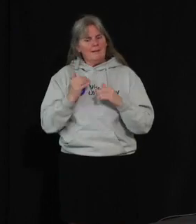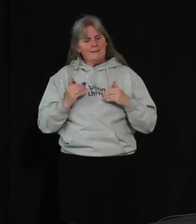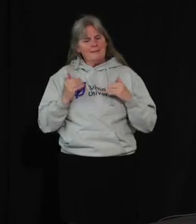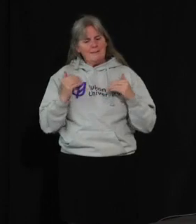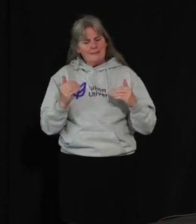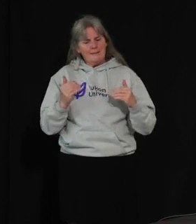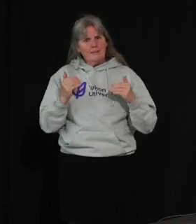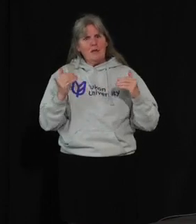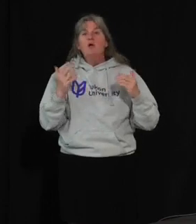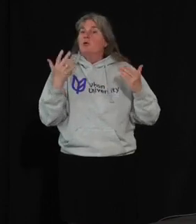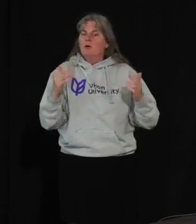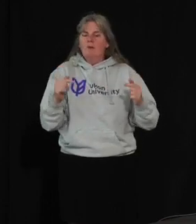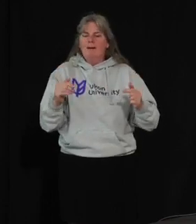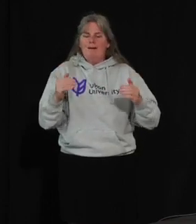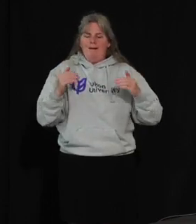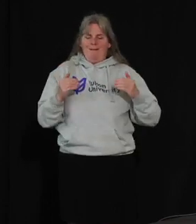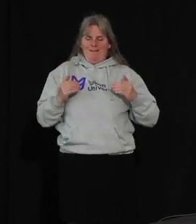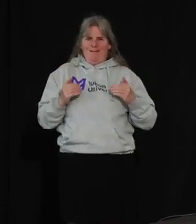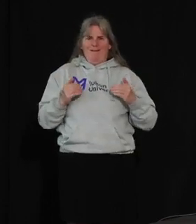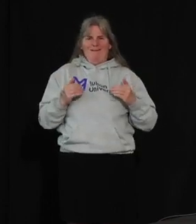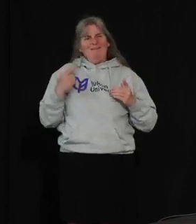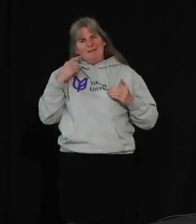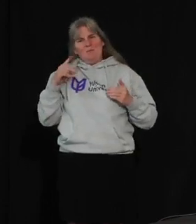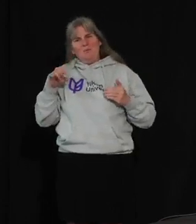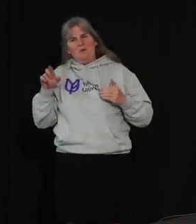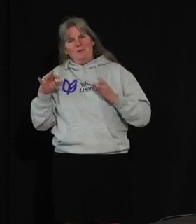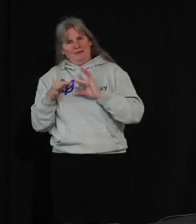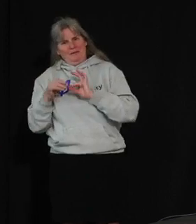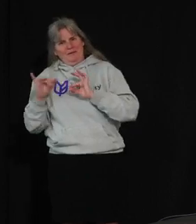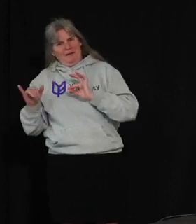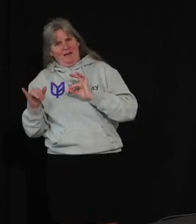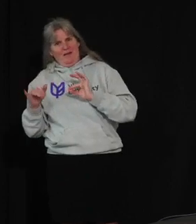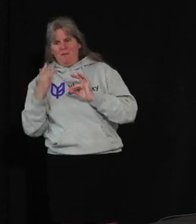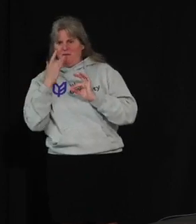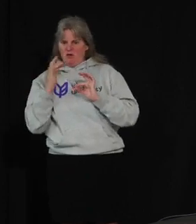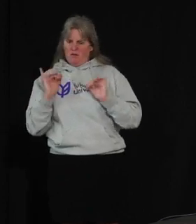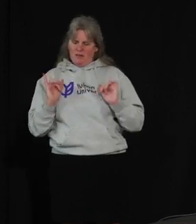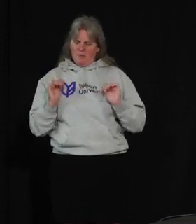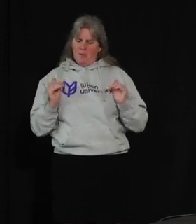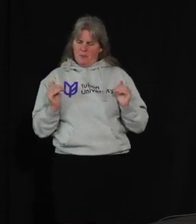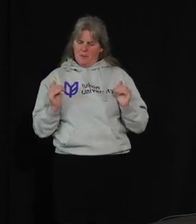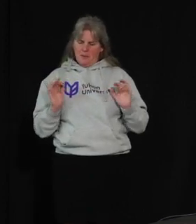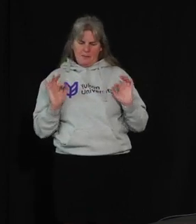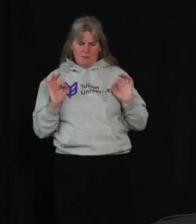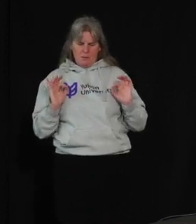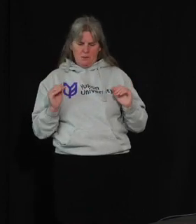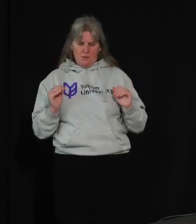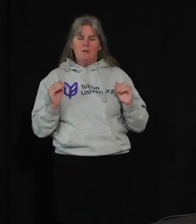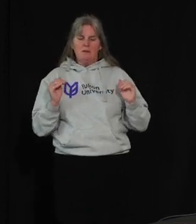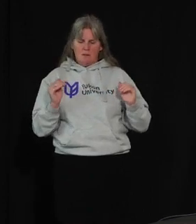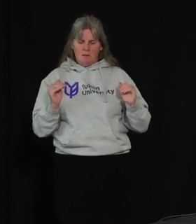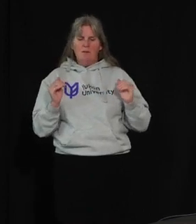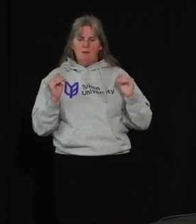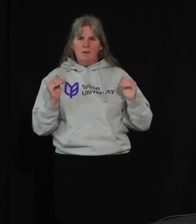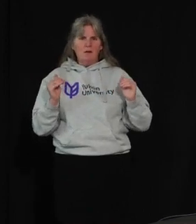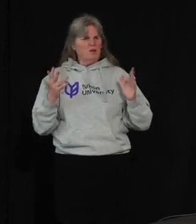us in a way that we don't have to do that. The premier was adding, we need to try to maintain that stability and confidence in our